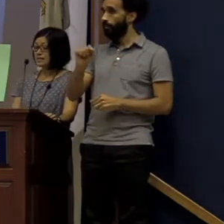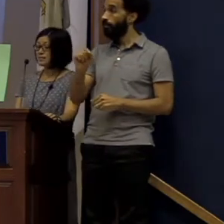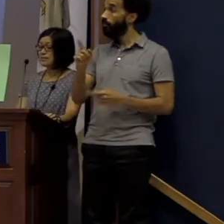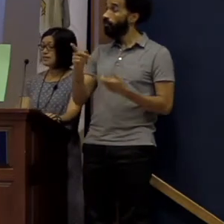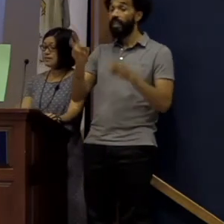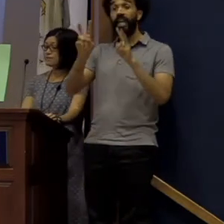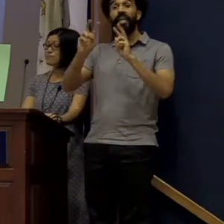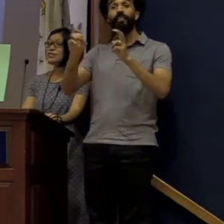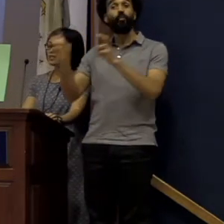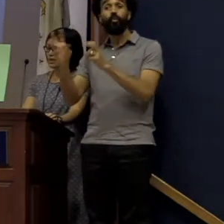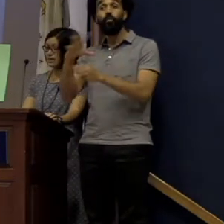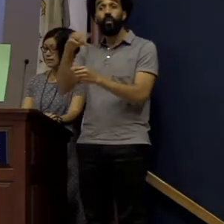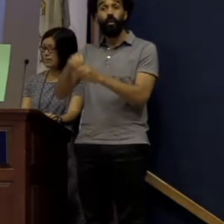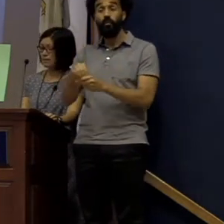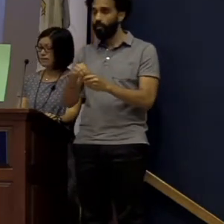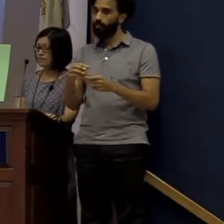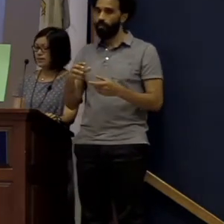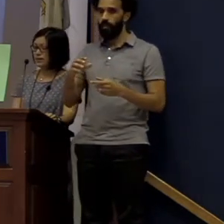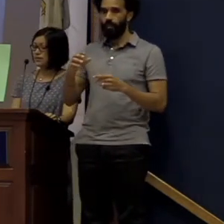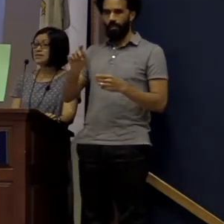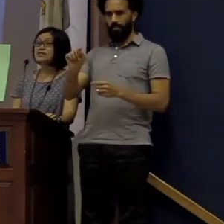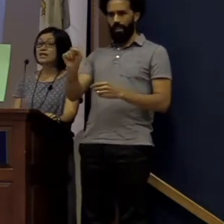specifically racialized bathroom bullying with concerns